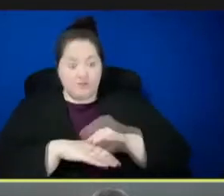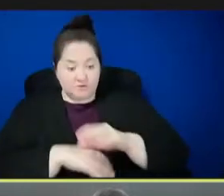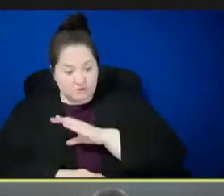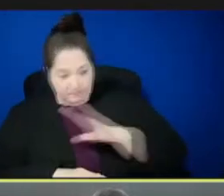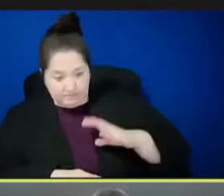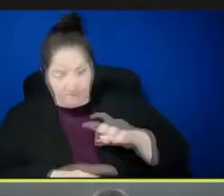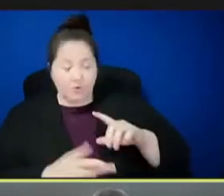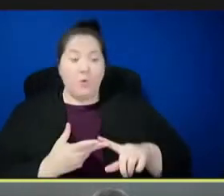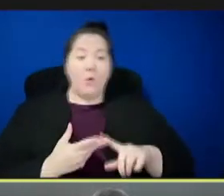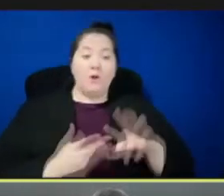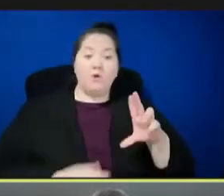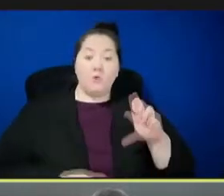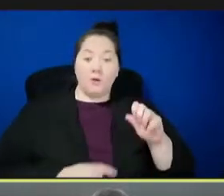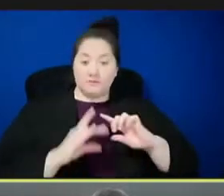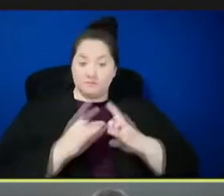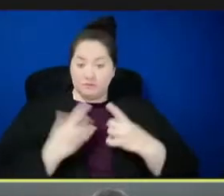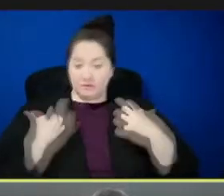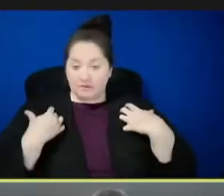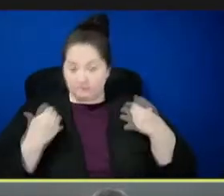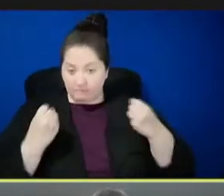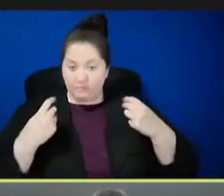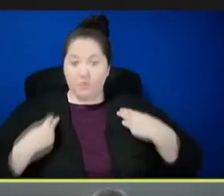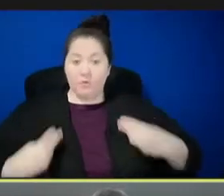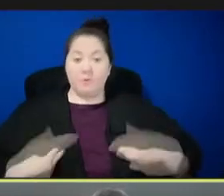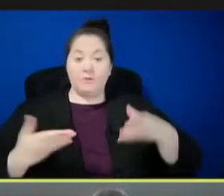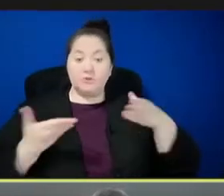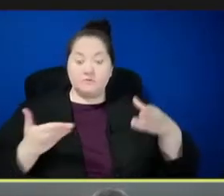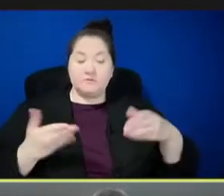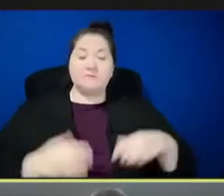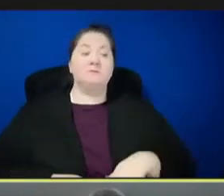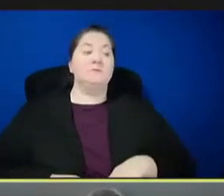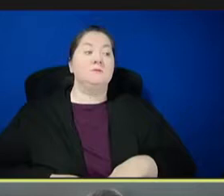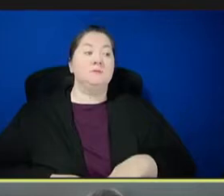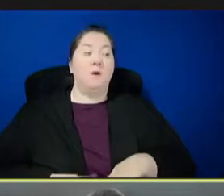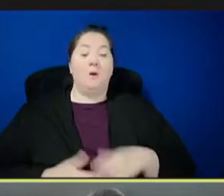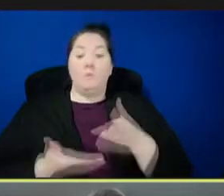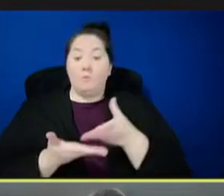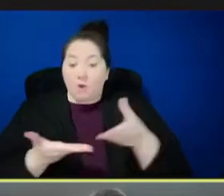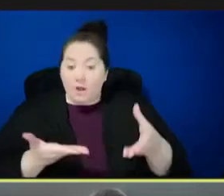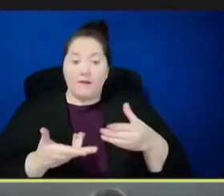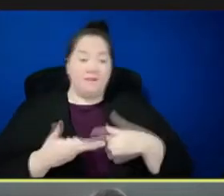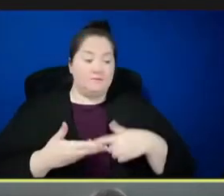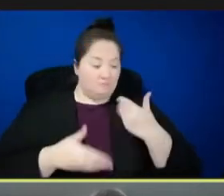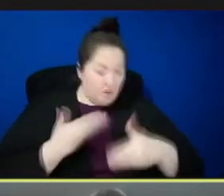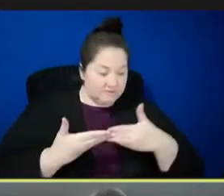and Human Services. Mention of products, processes, services, manufacturers, companies,